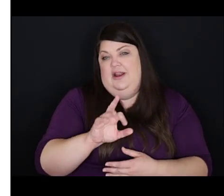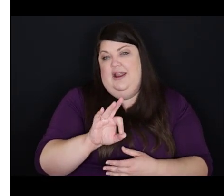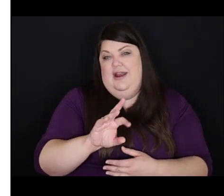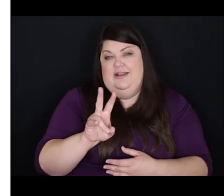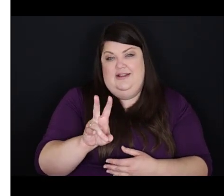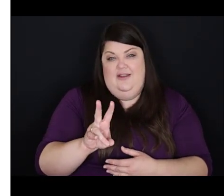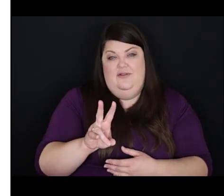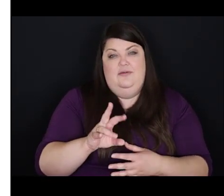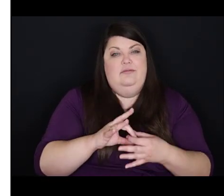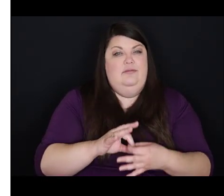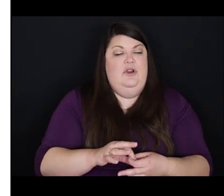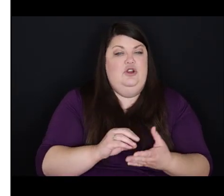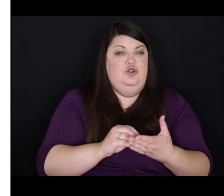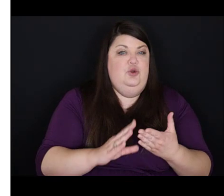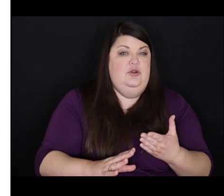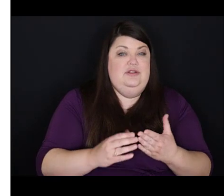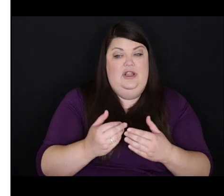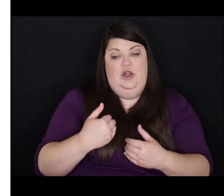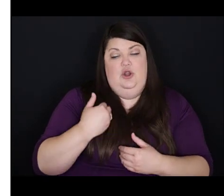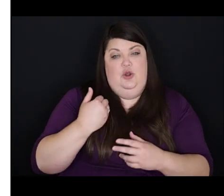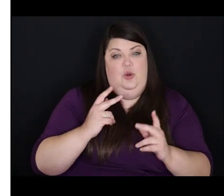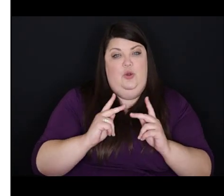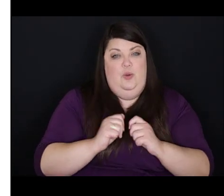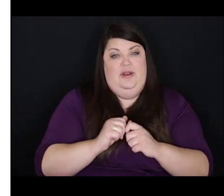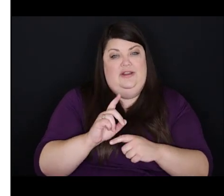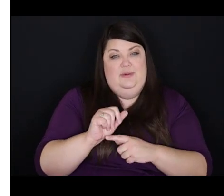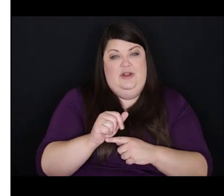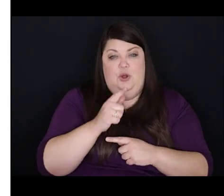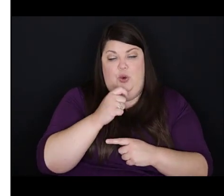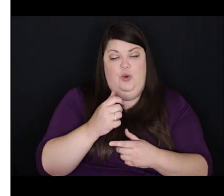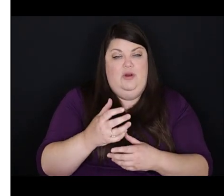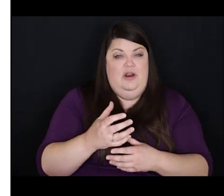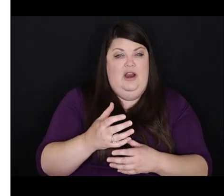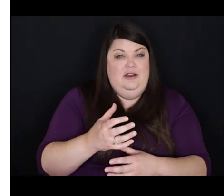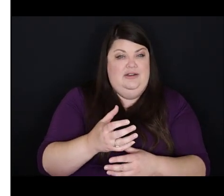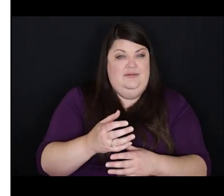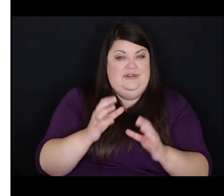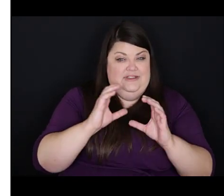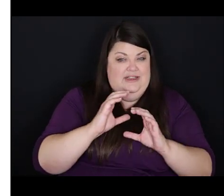with disabilities who are seeking subminimum wage employment; and